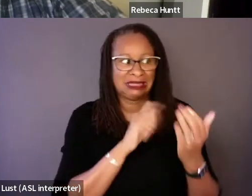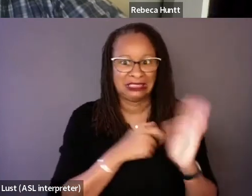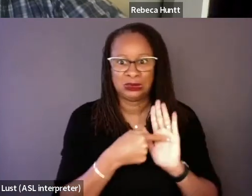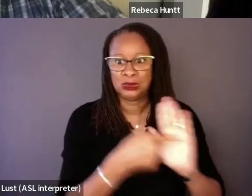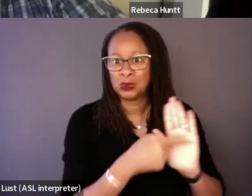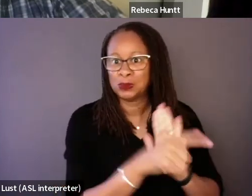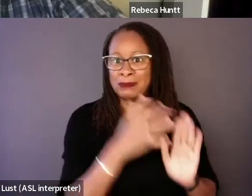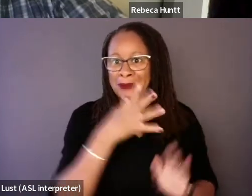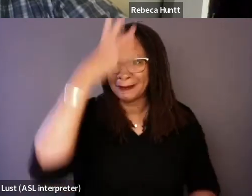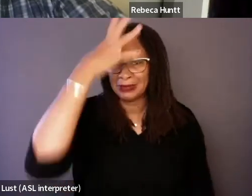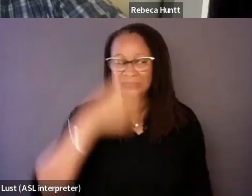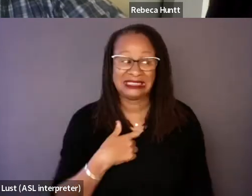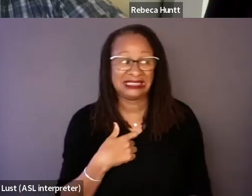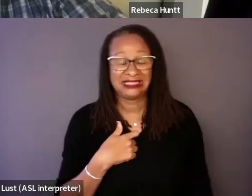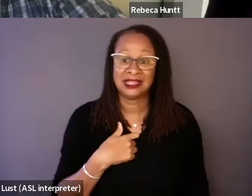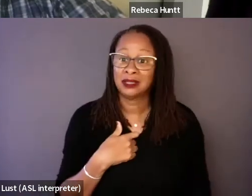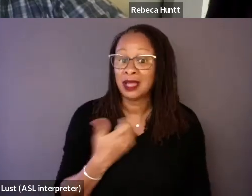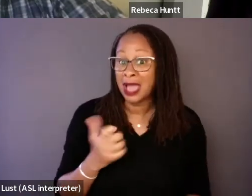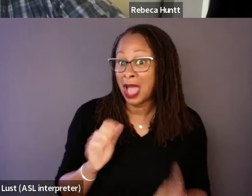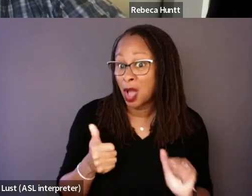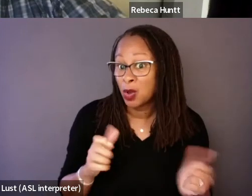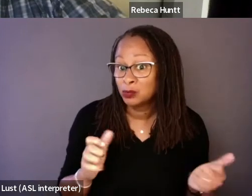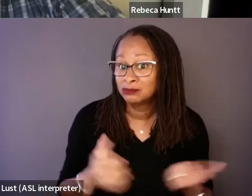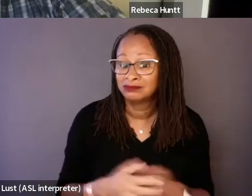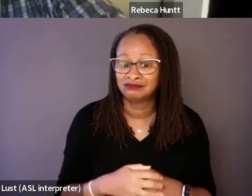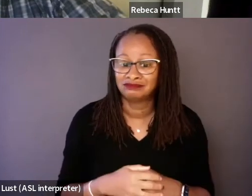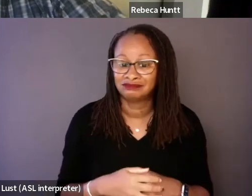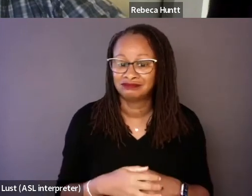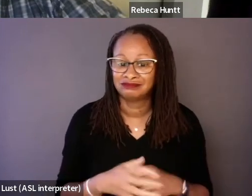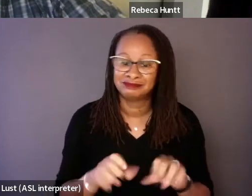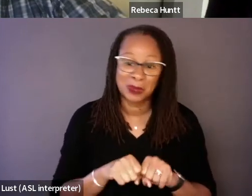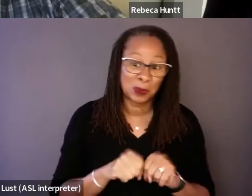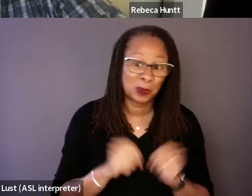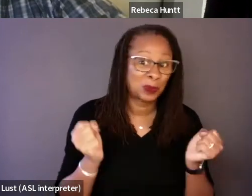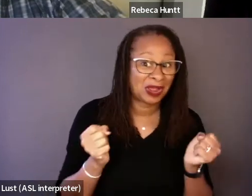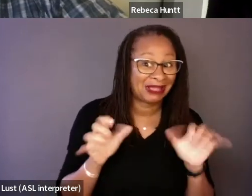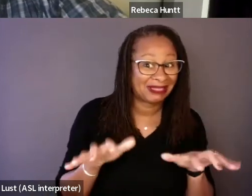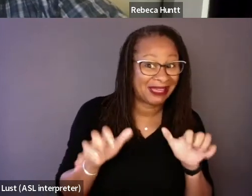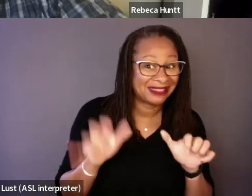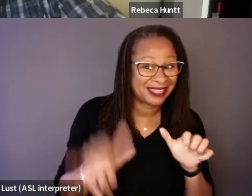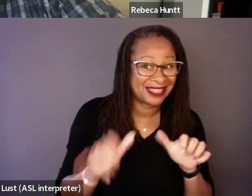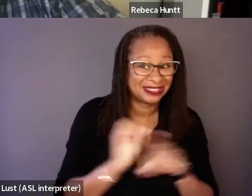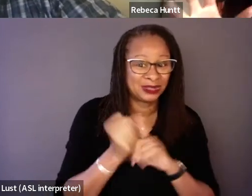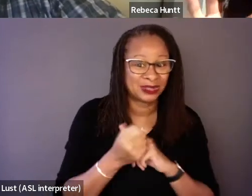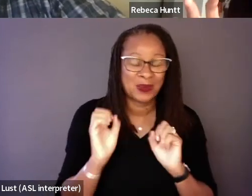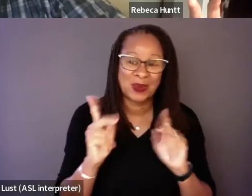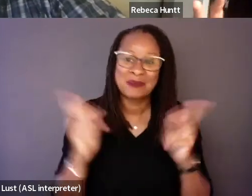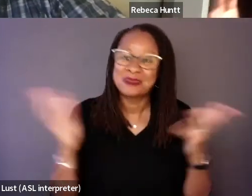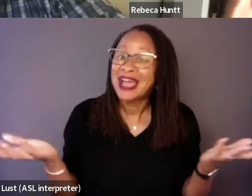And what better way to sort of break the ice than be like all right, like I made this thing, but it